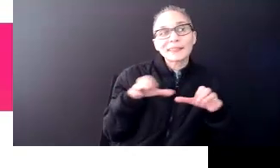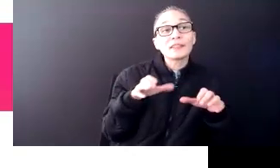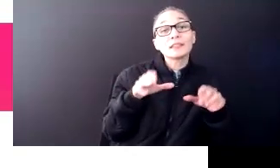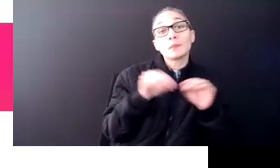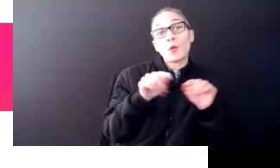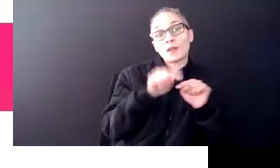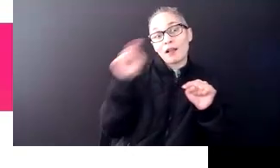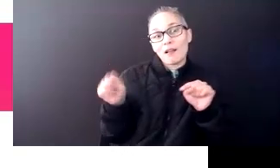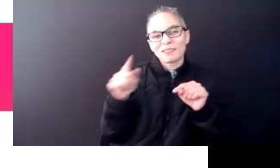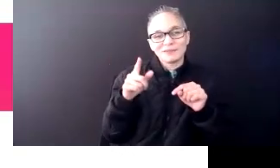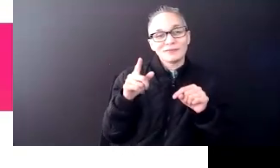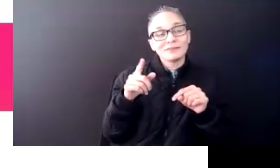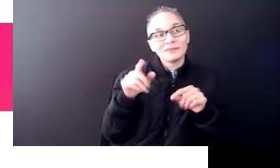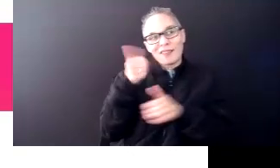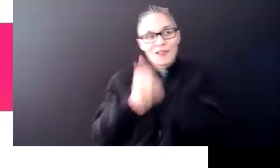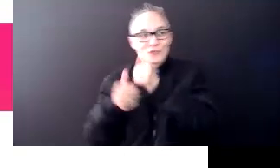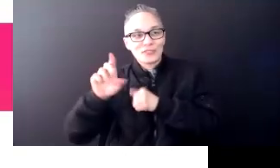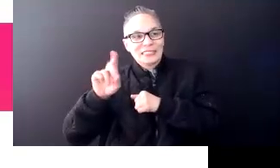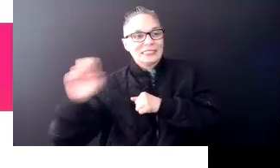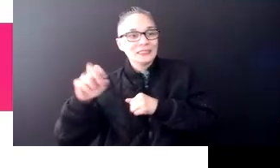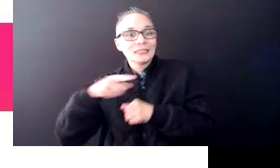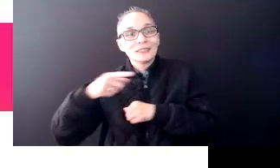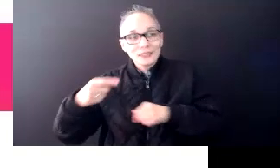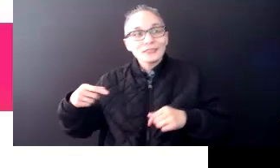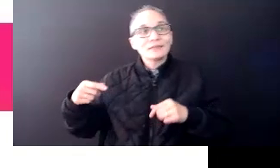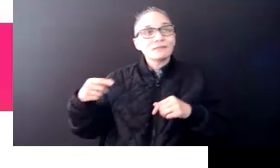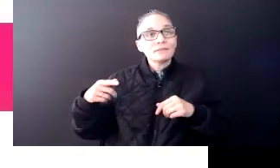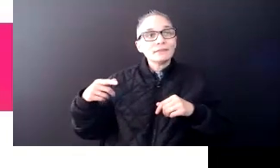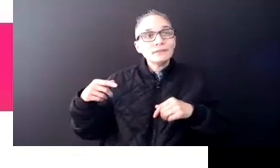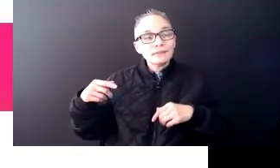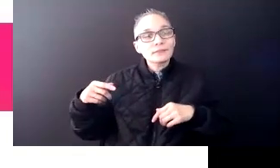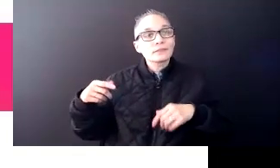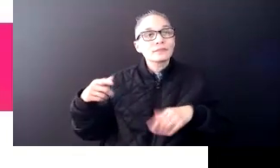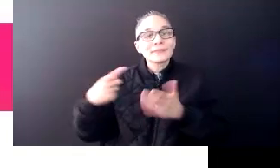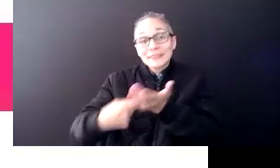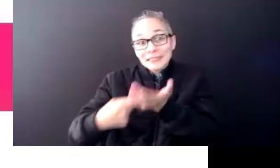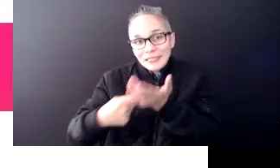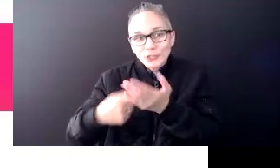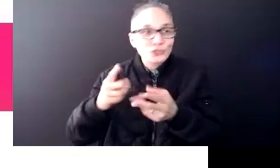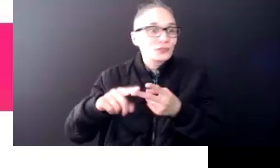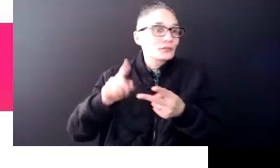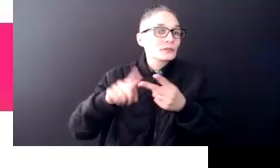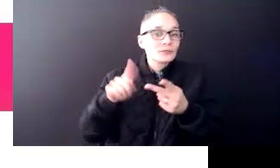the right hand side, the, discussions, the office hours,